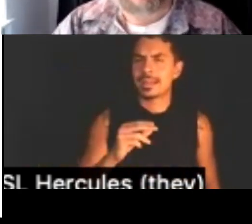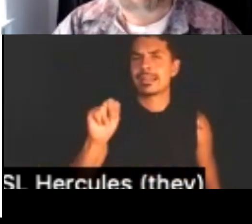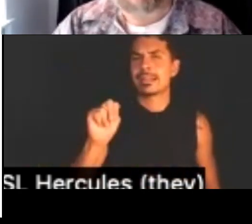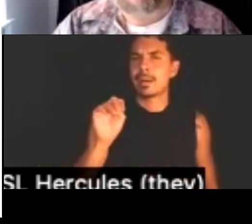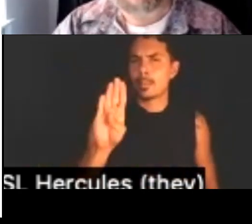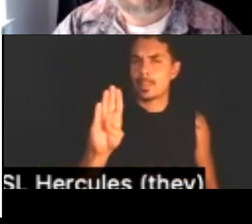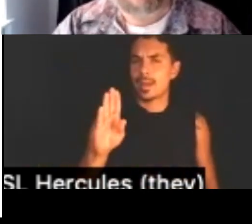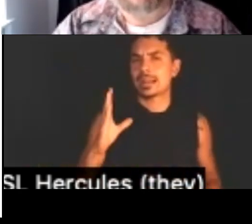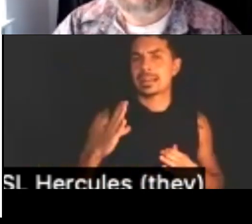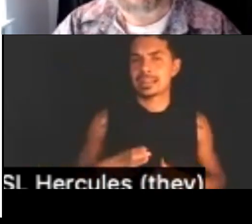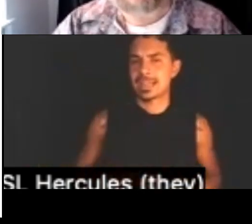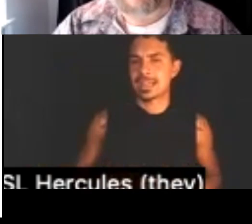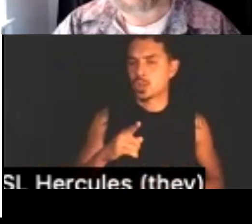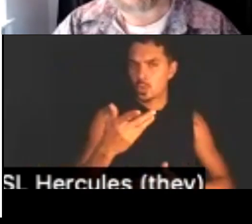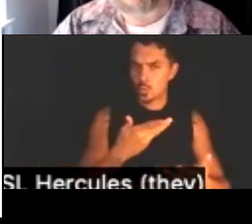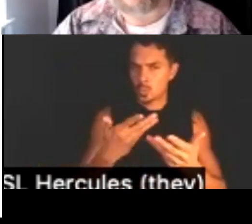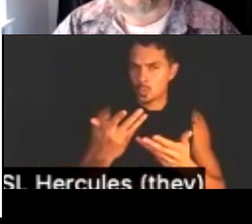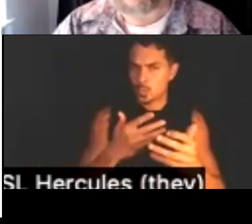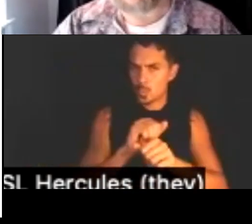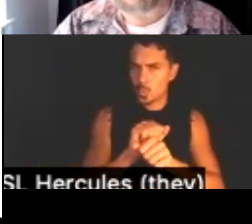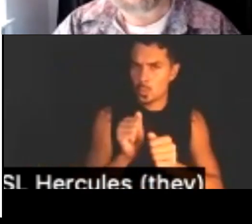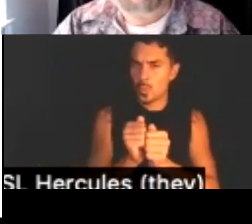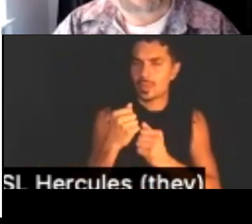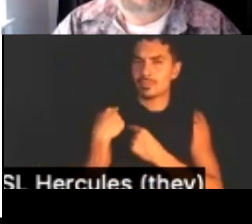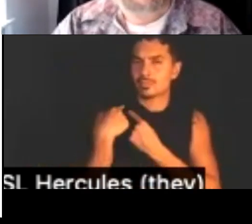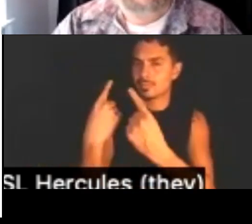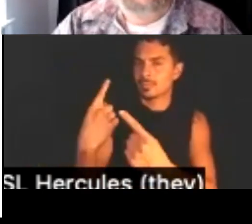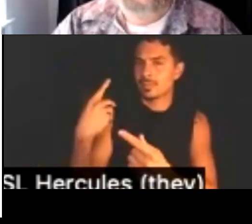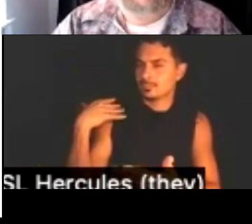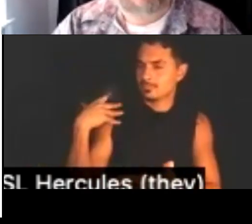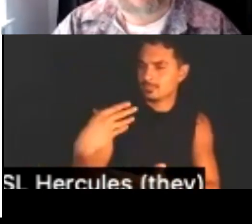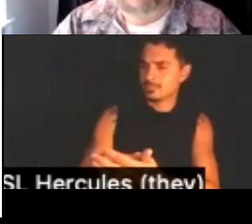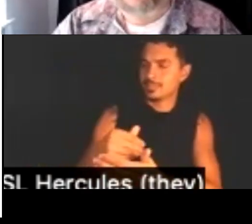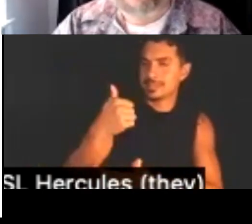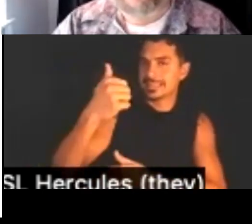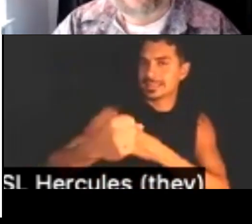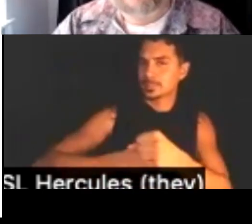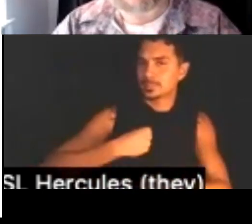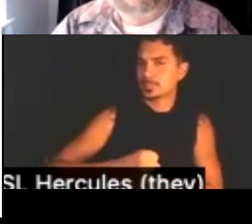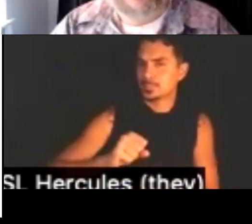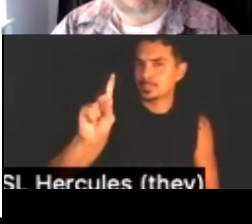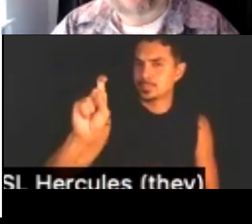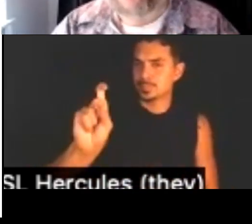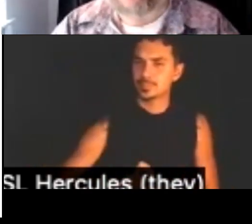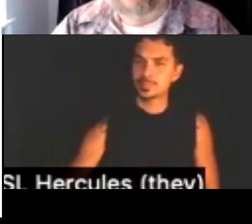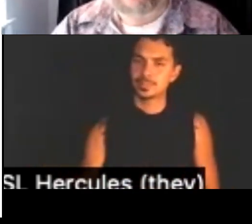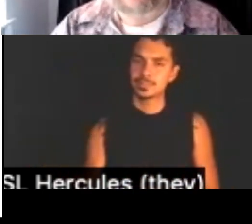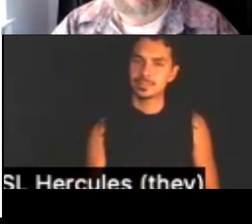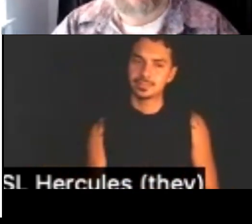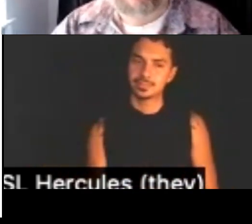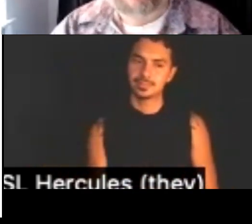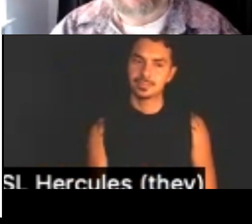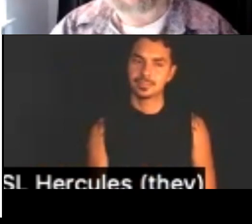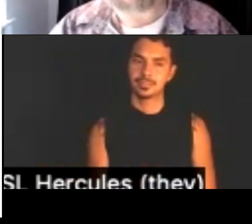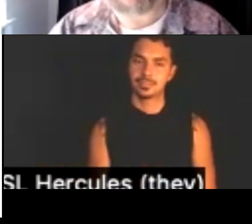have you worked with in the past 10 years? And Caleb, I'm not sure, I'm not seeing it, so I don't know if it's up or not.